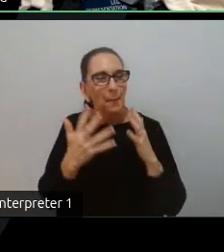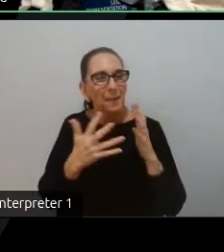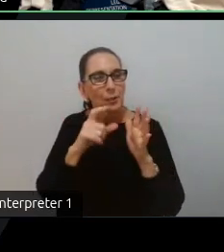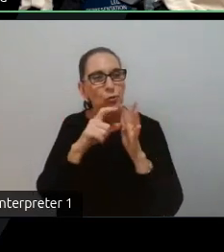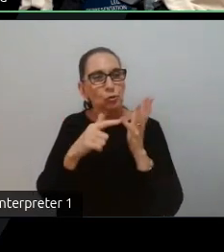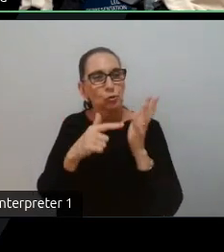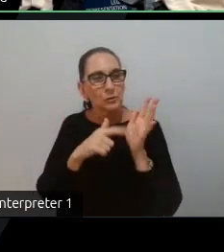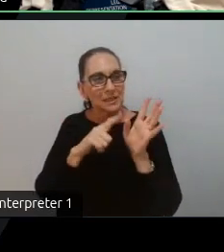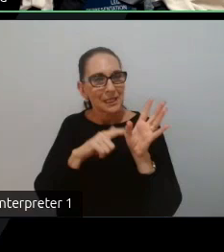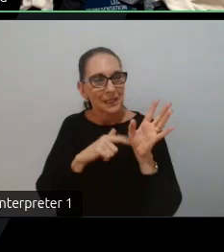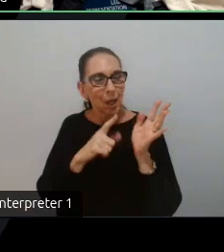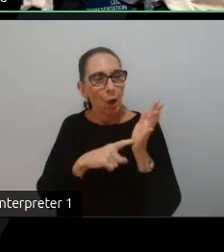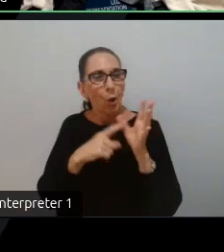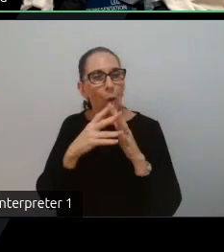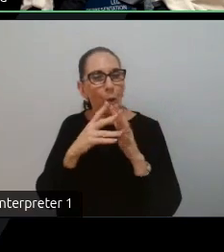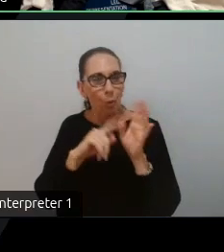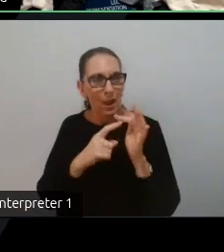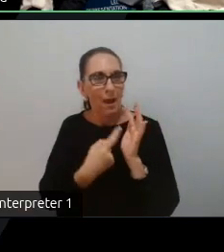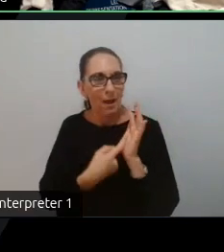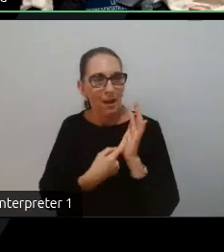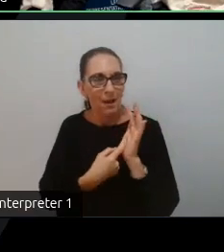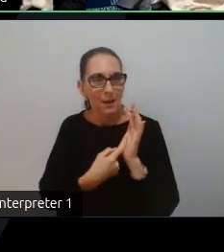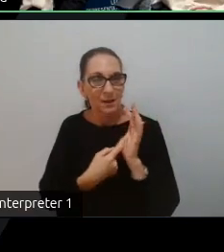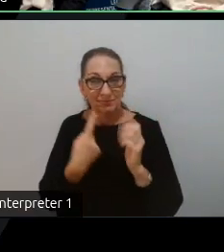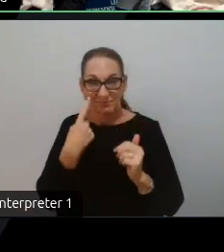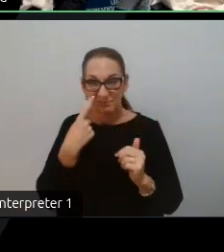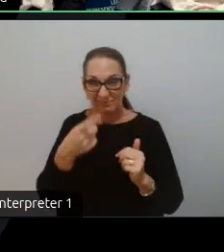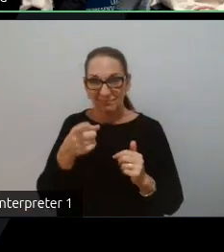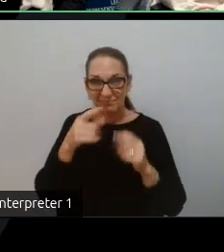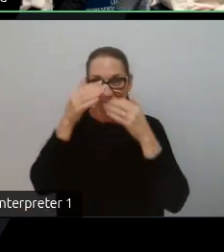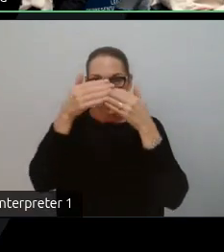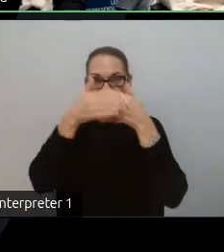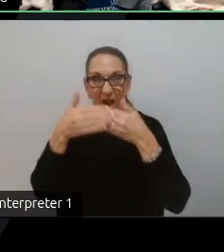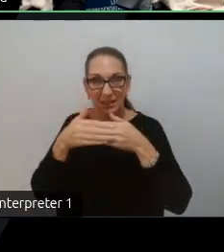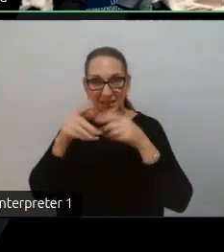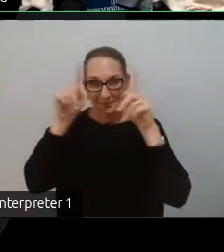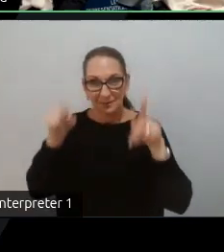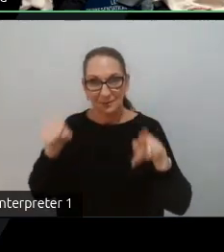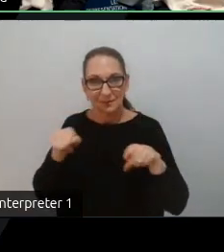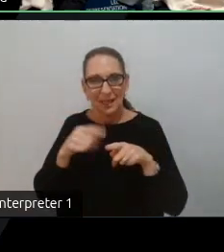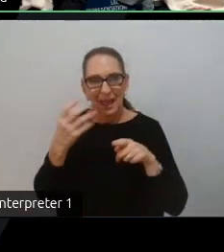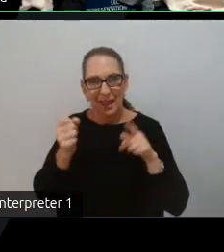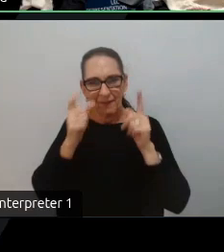So there's um as you can see from the slide there there's a few um duty lawyer services